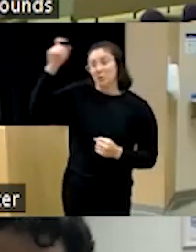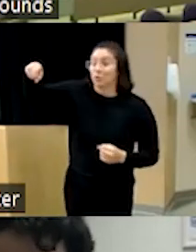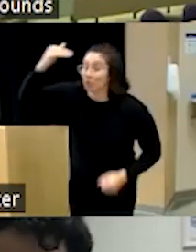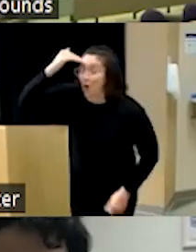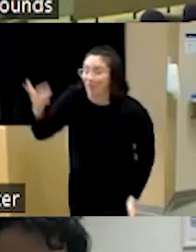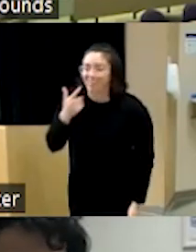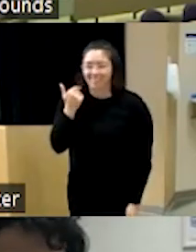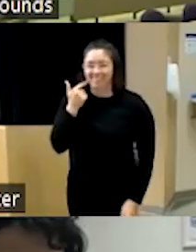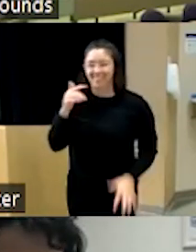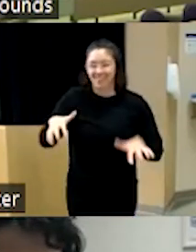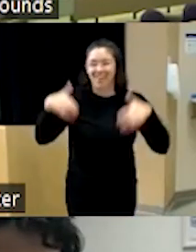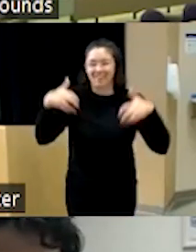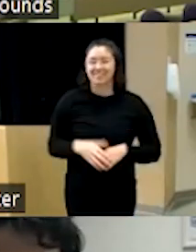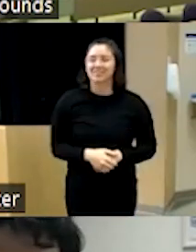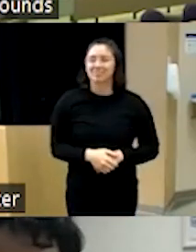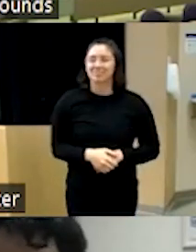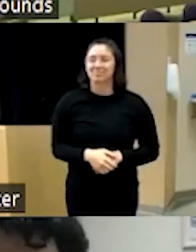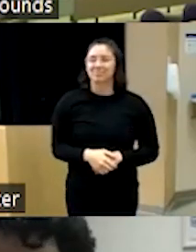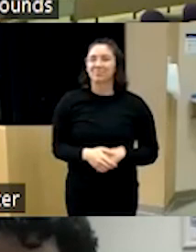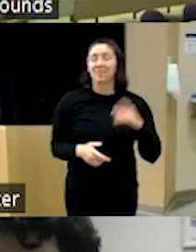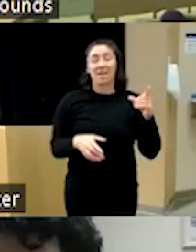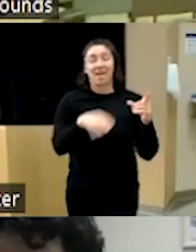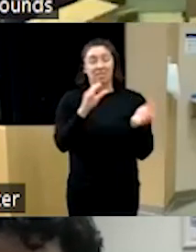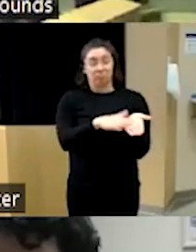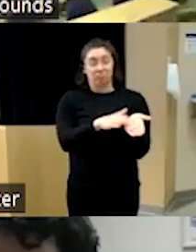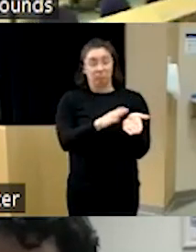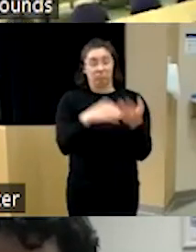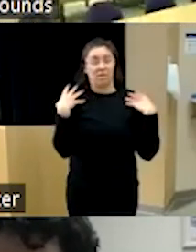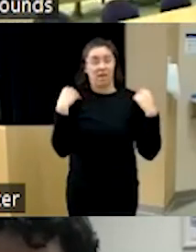well I was also compelled by a compliment from a health insurance company so I it